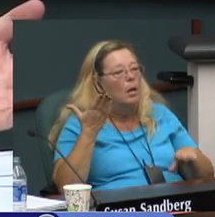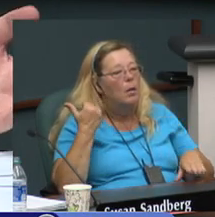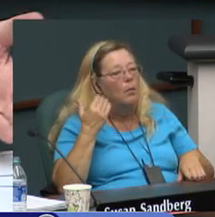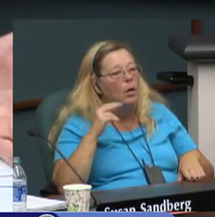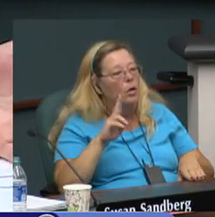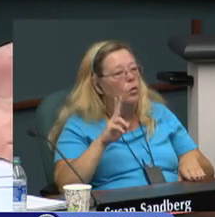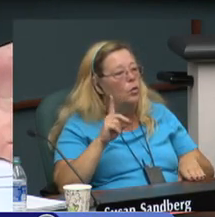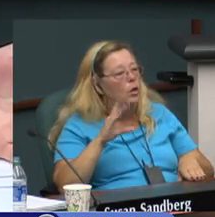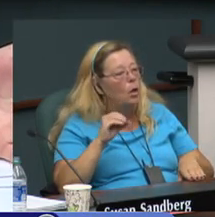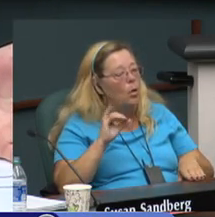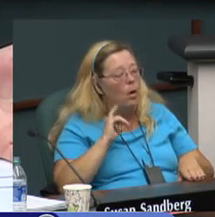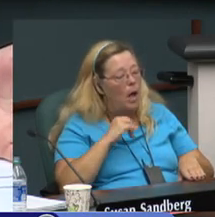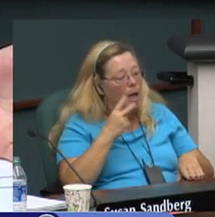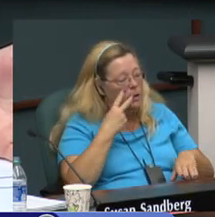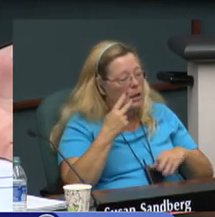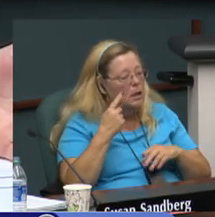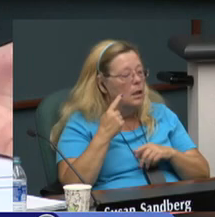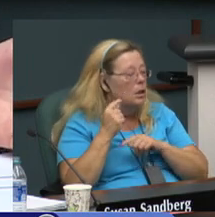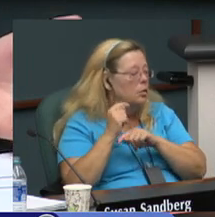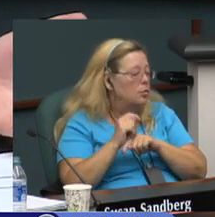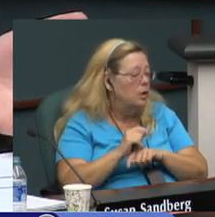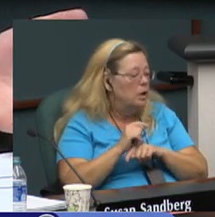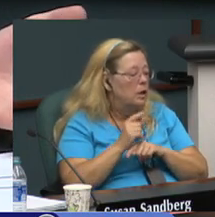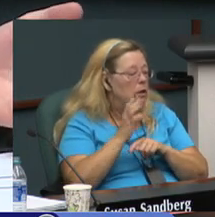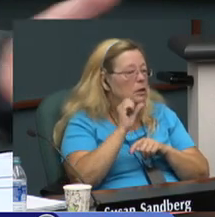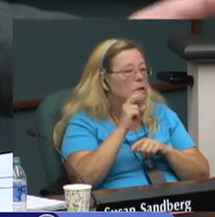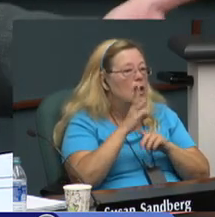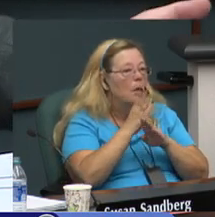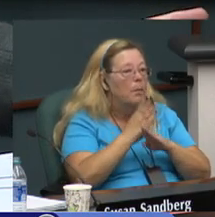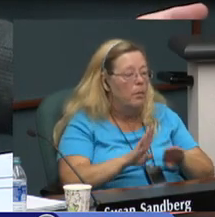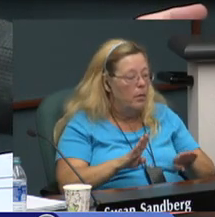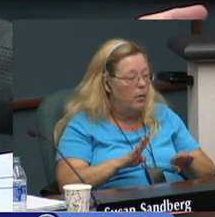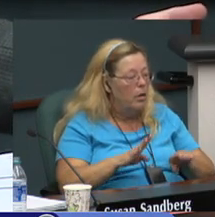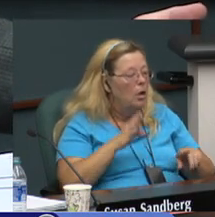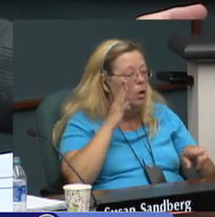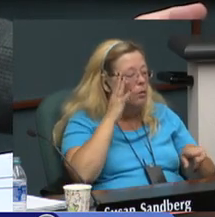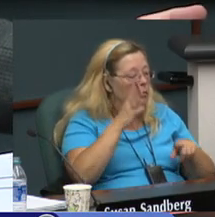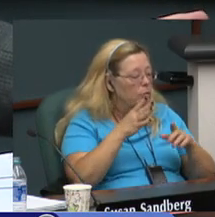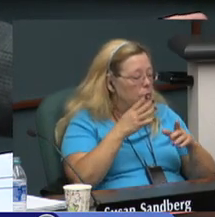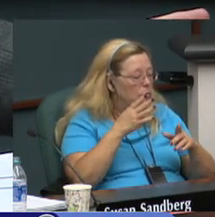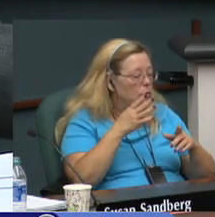sassy and traditional subdivision ensures the creation of grid like Street